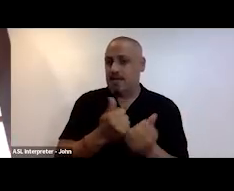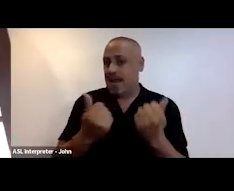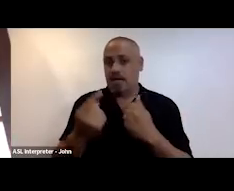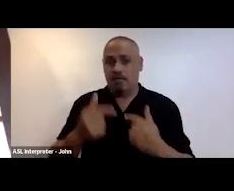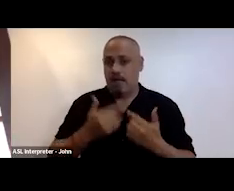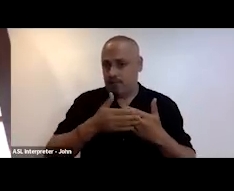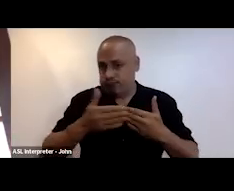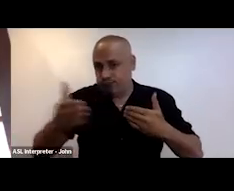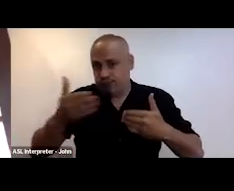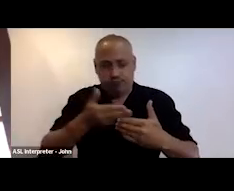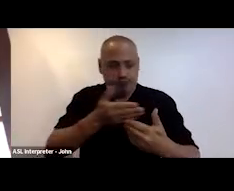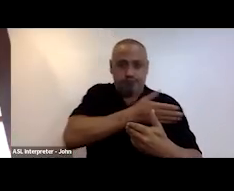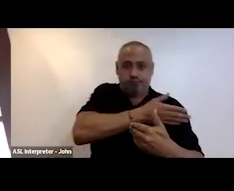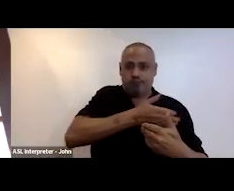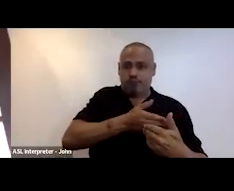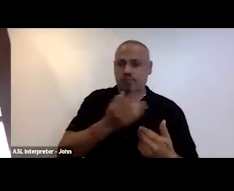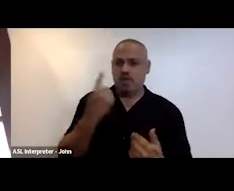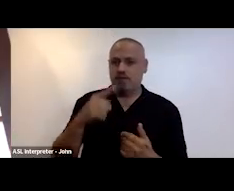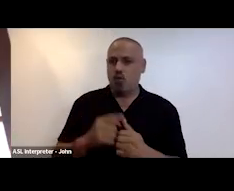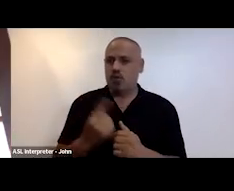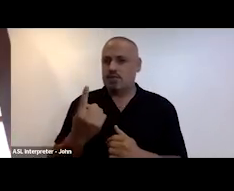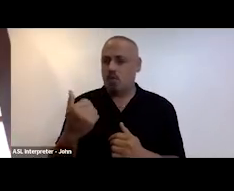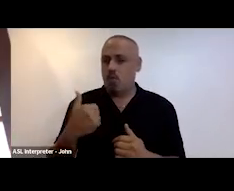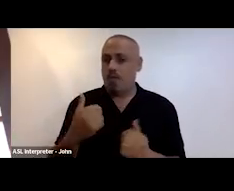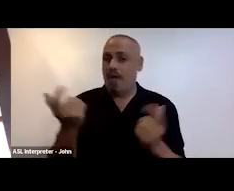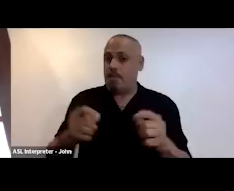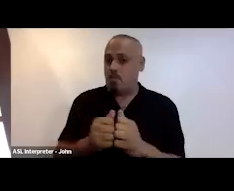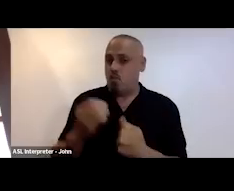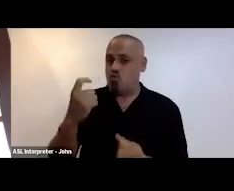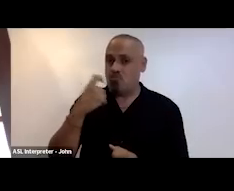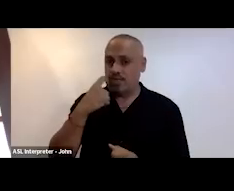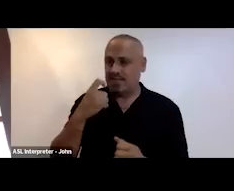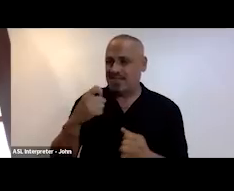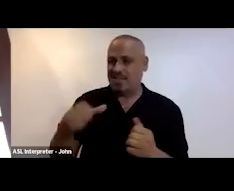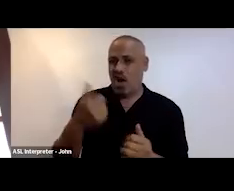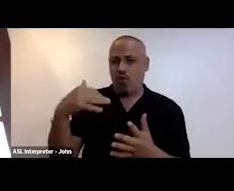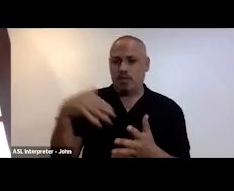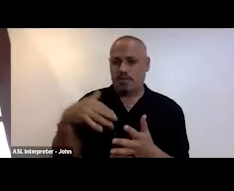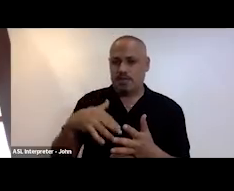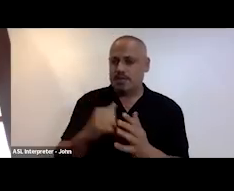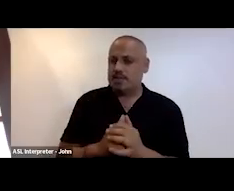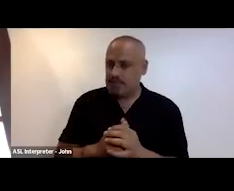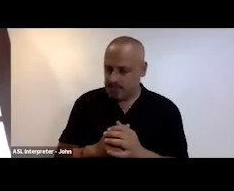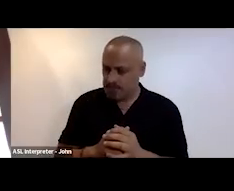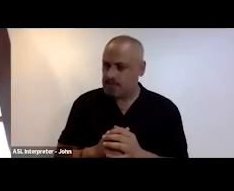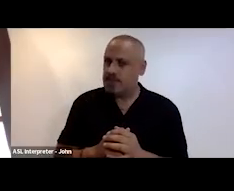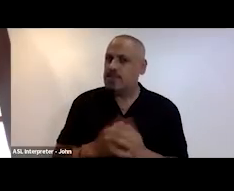And then in terms of something's happened more recently, another study surveyed individuals who are unhoused